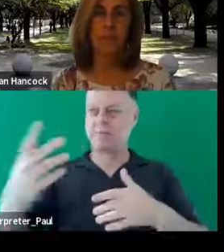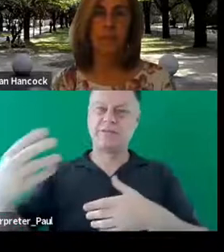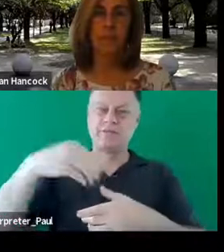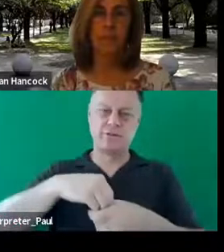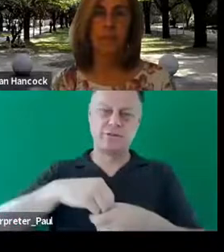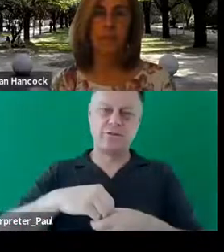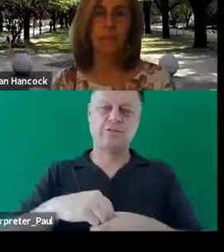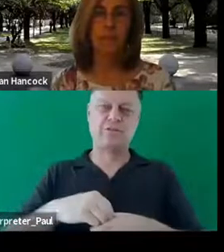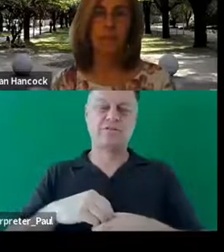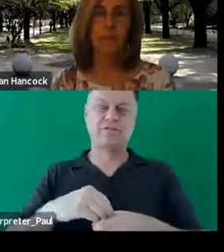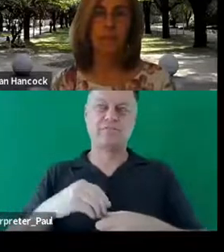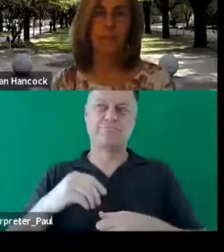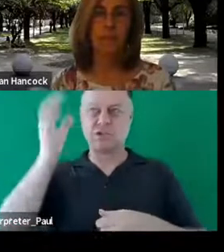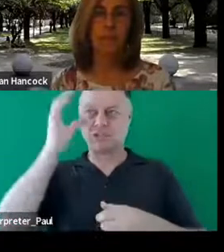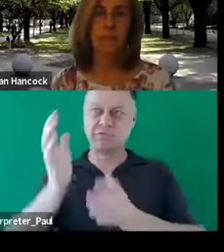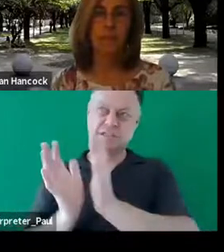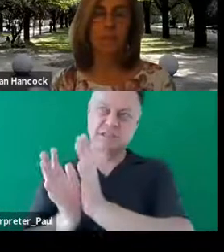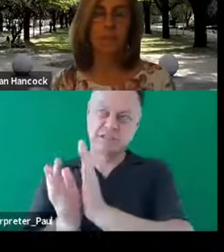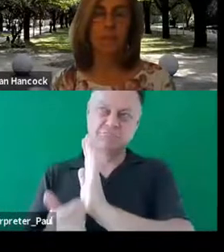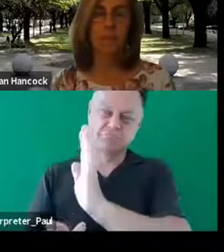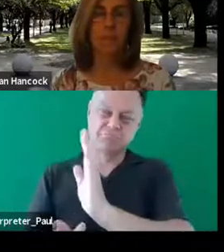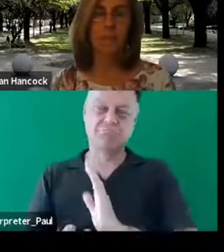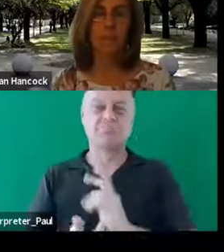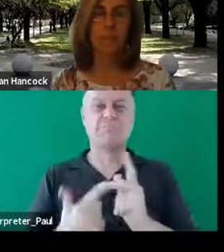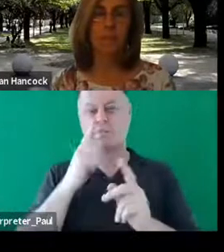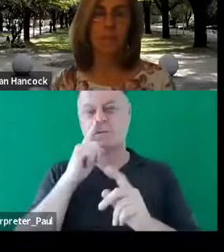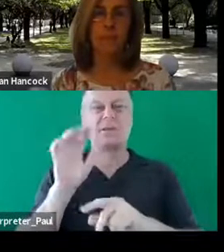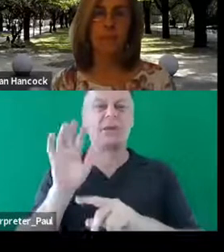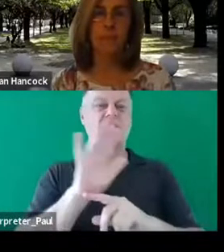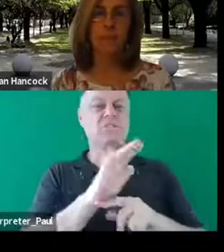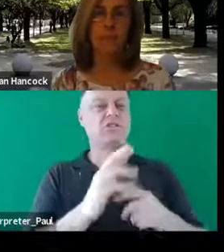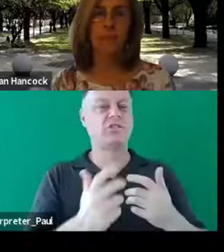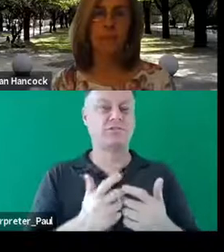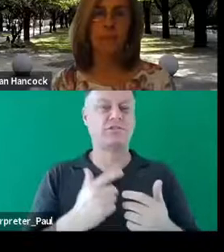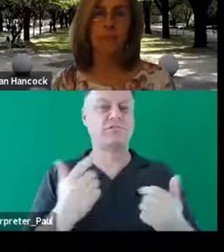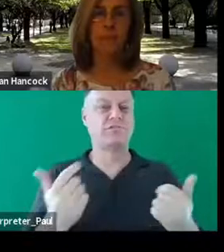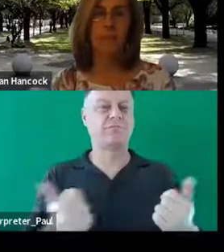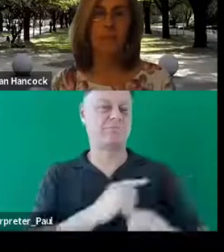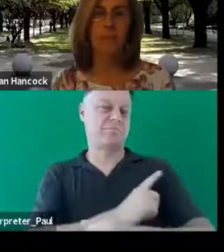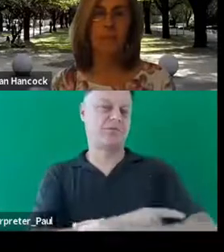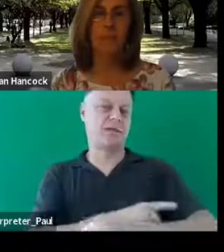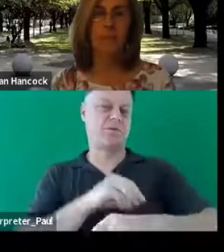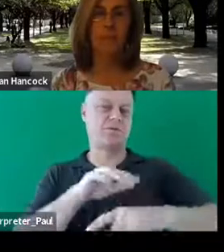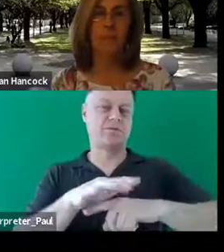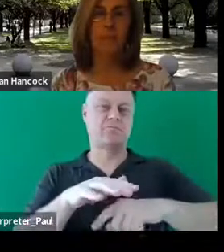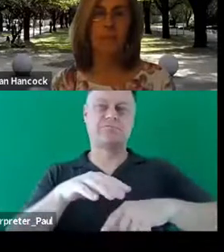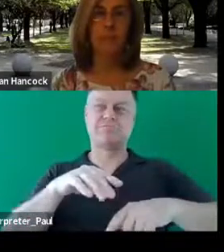concept and other external individuals who have influence and power in the institutions hierarchy